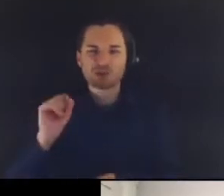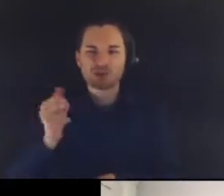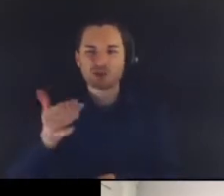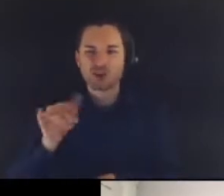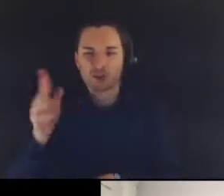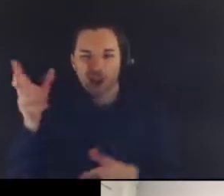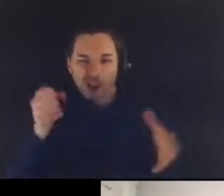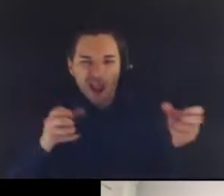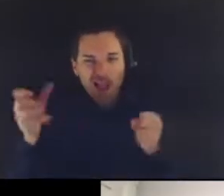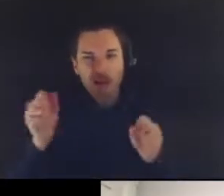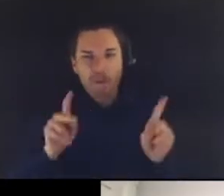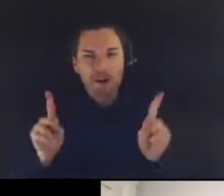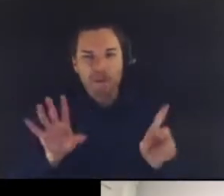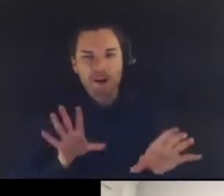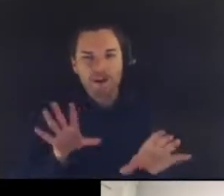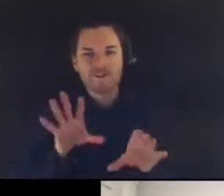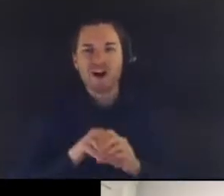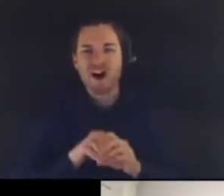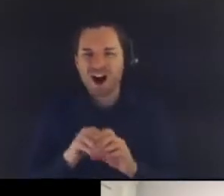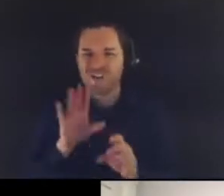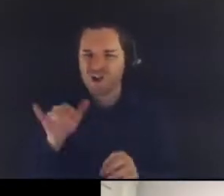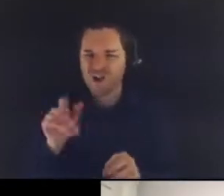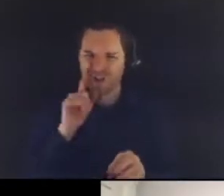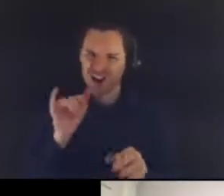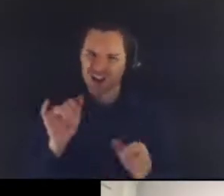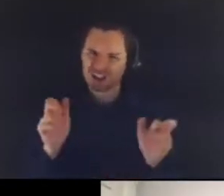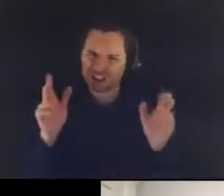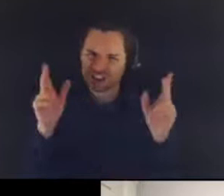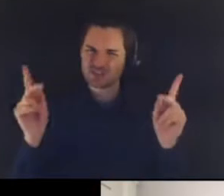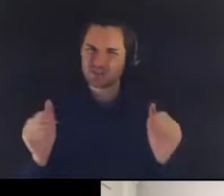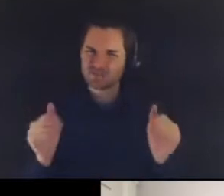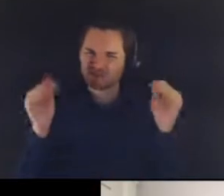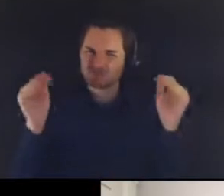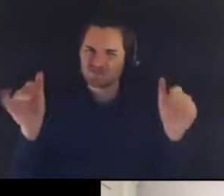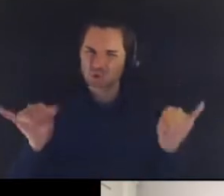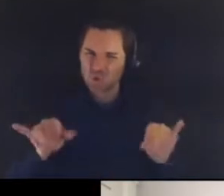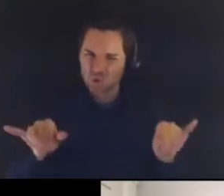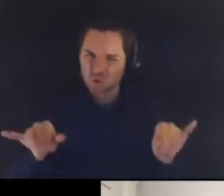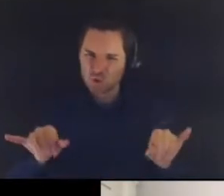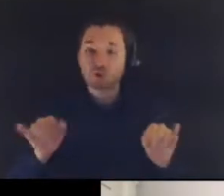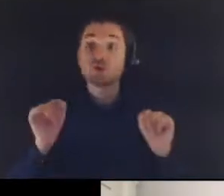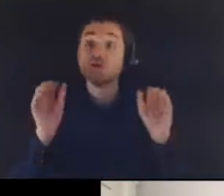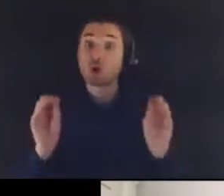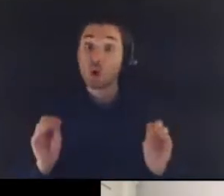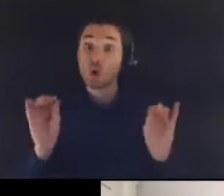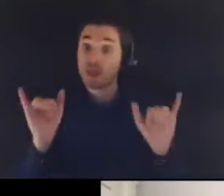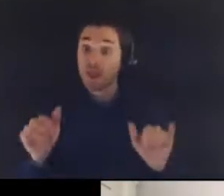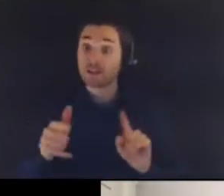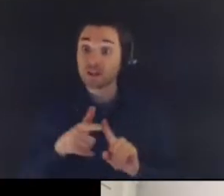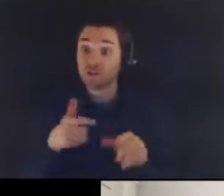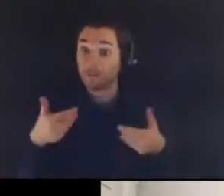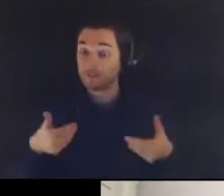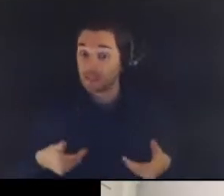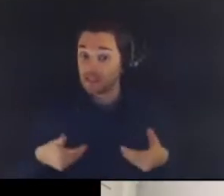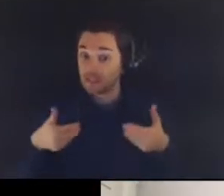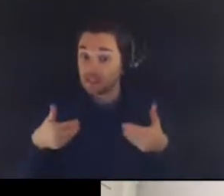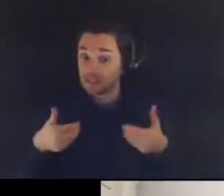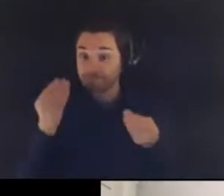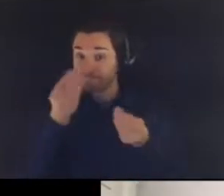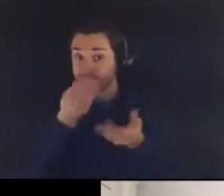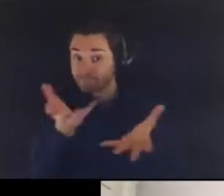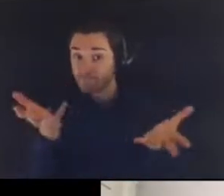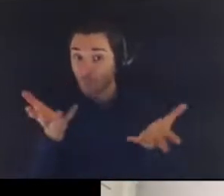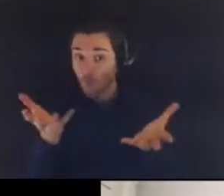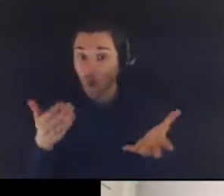for them to be educated too. So that is from me what I have been practicing and it s been